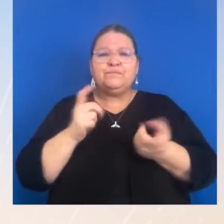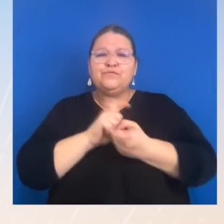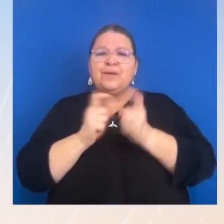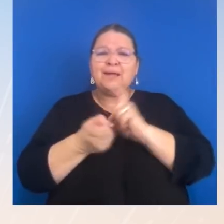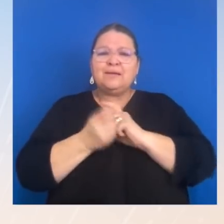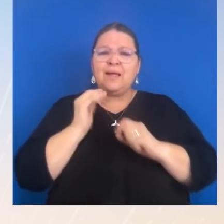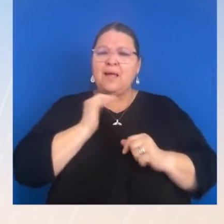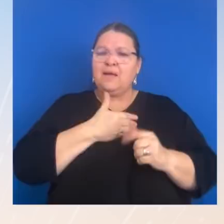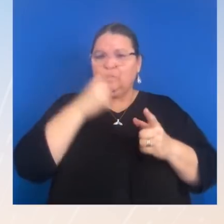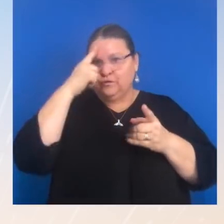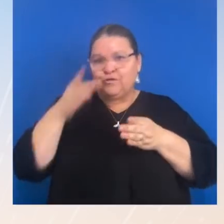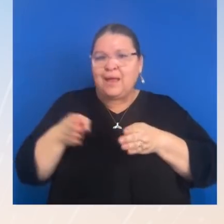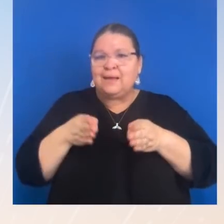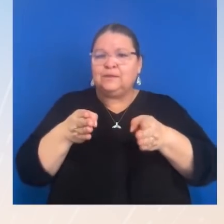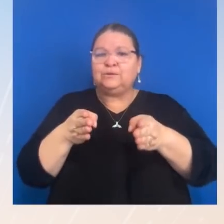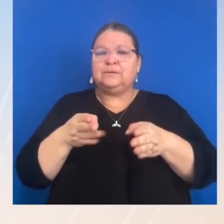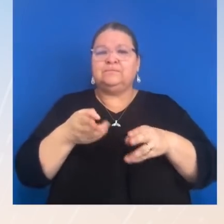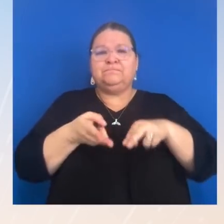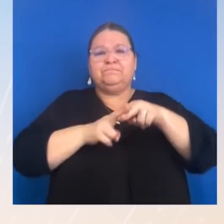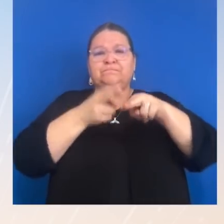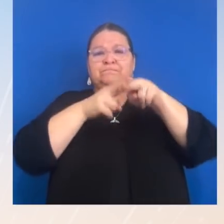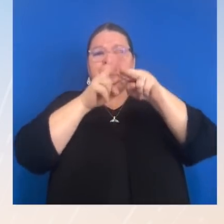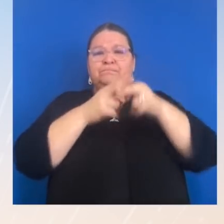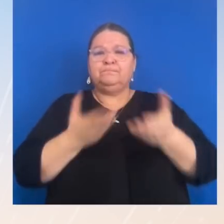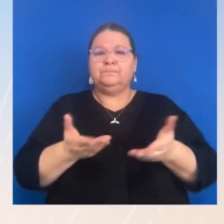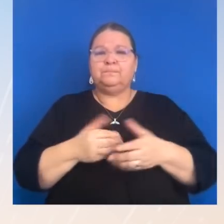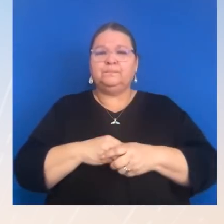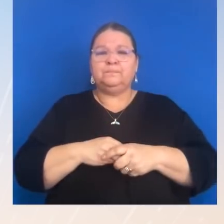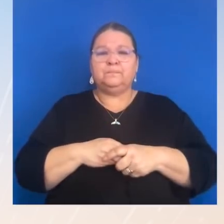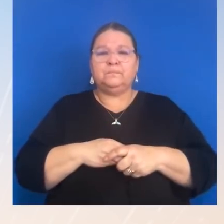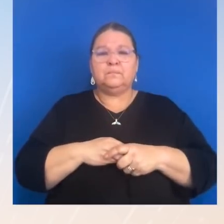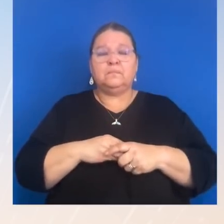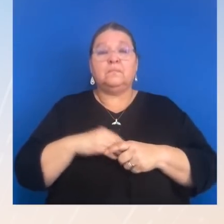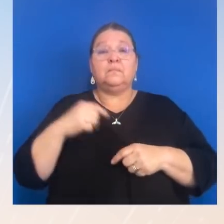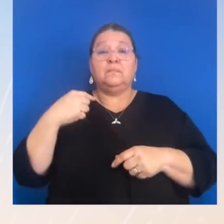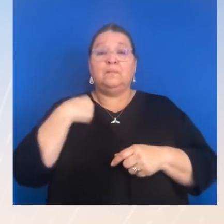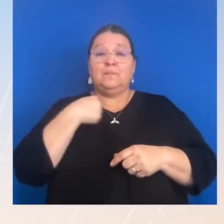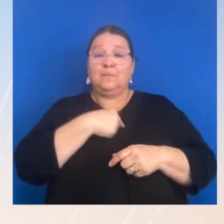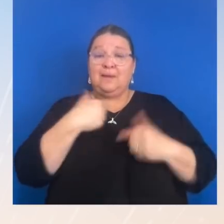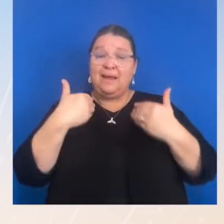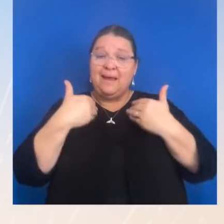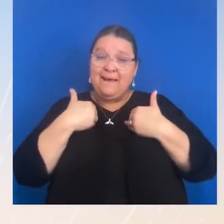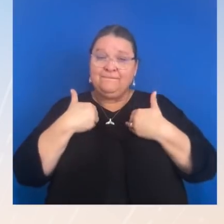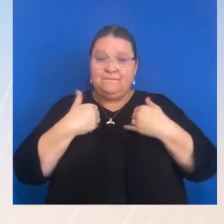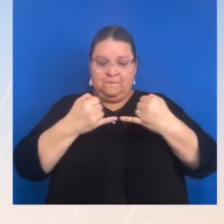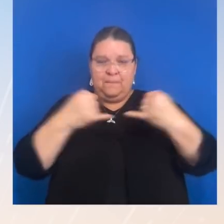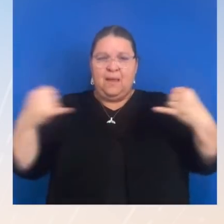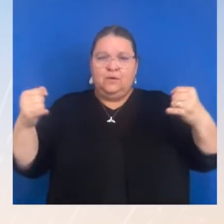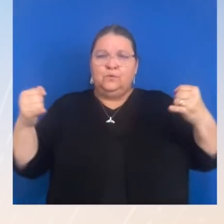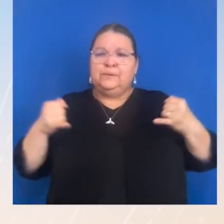So let me start there. Is there any red line for Russia that the U.S. would have some involvement where the military entered into Ukraine?